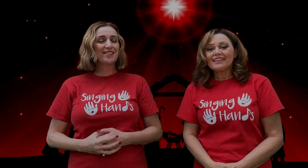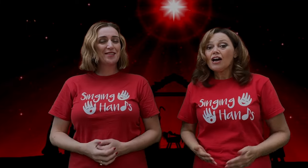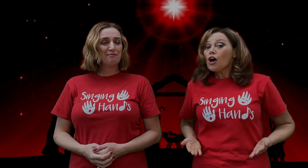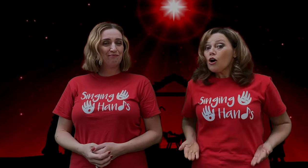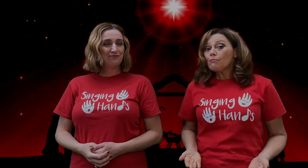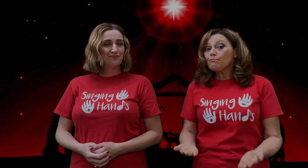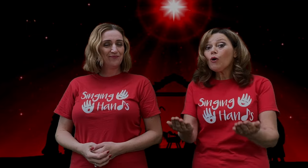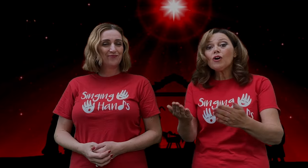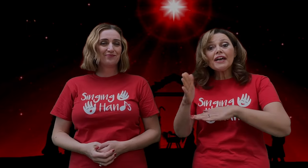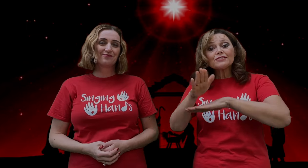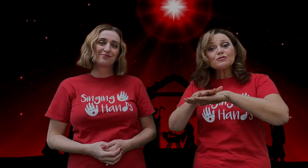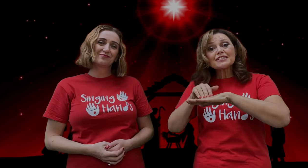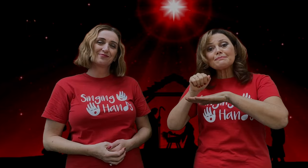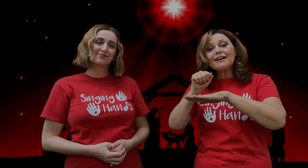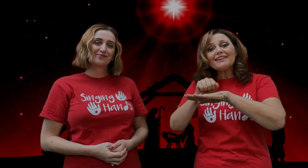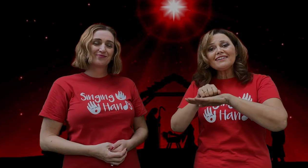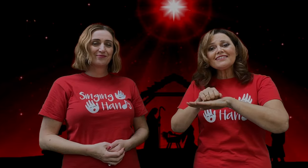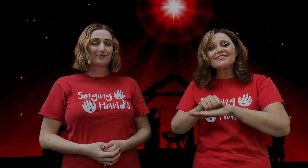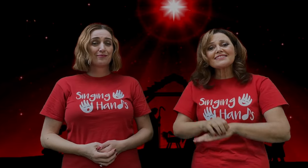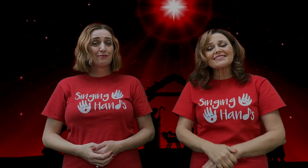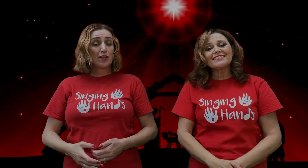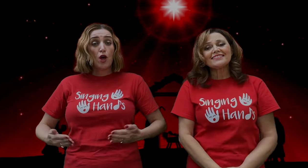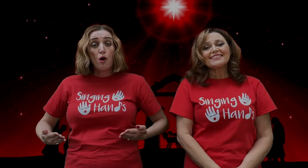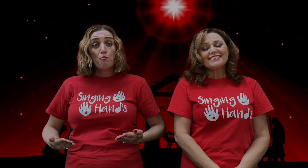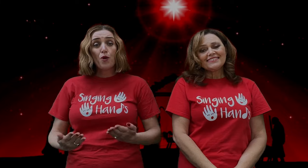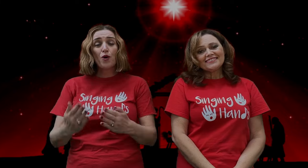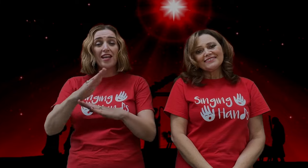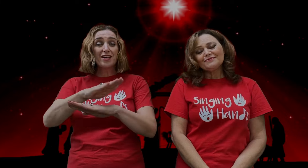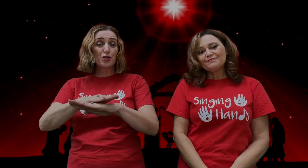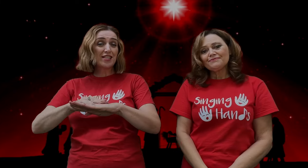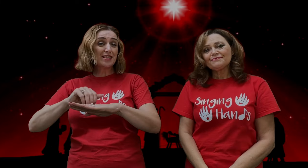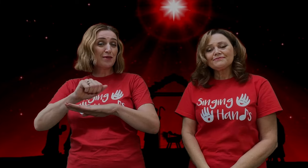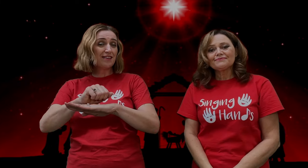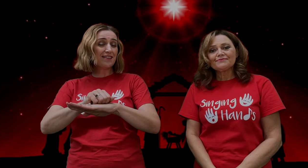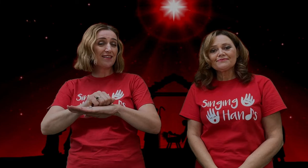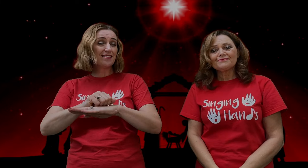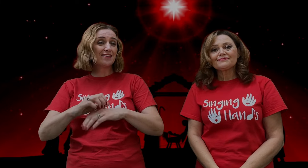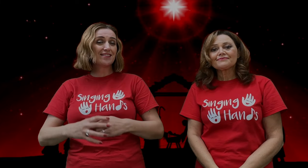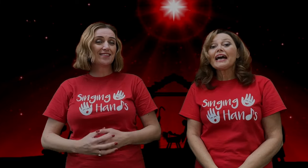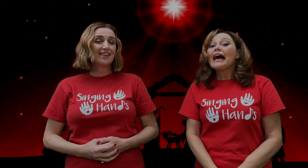Born at Christmas (born at Christmas)